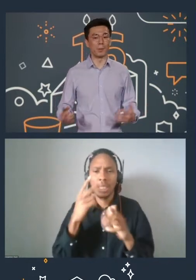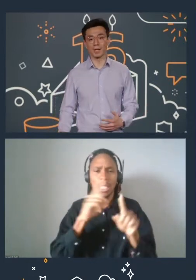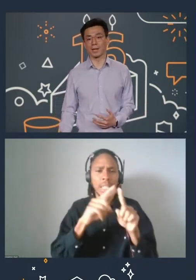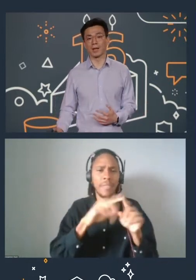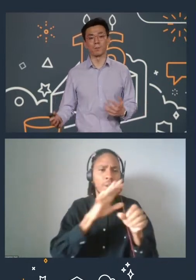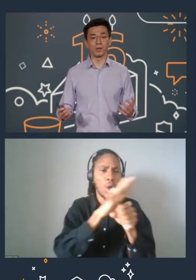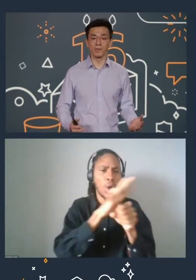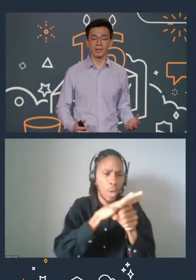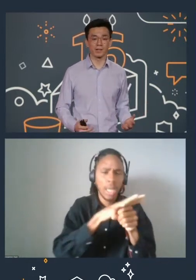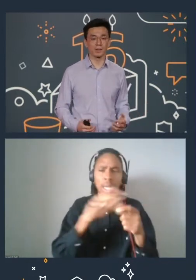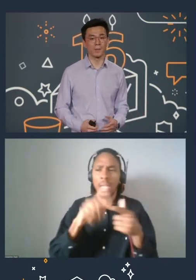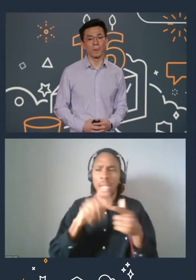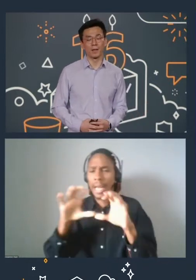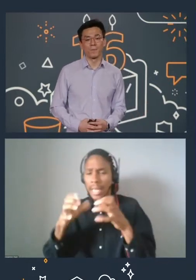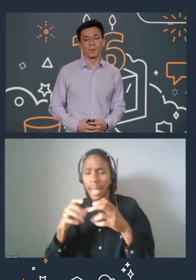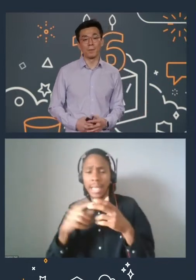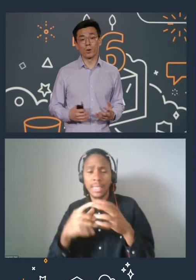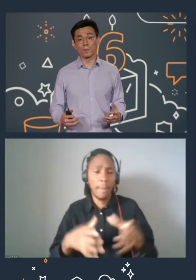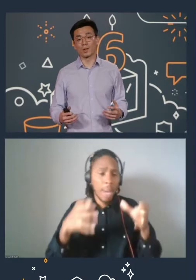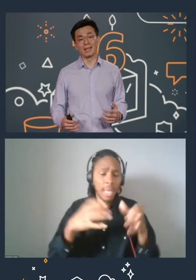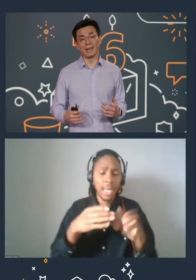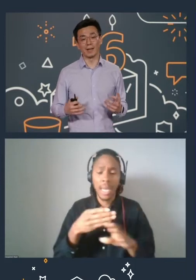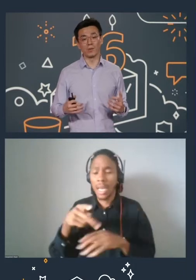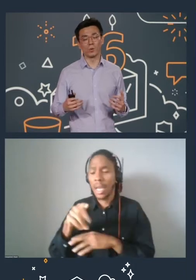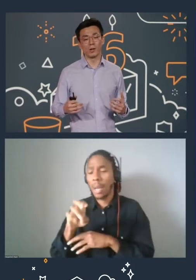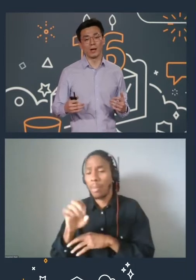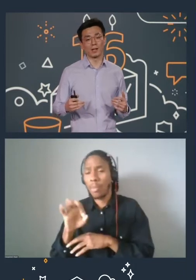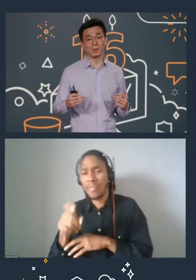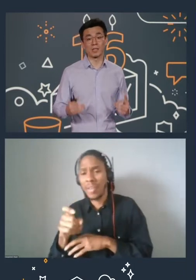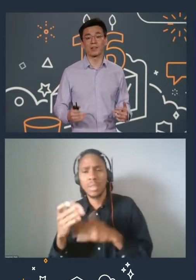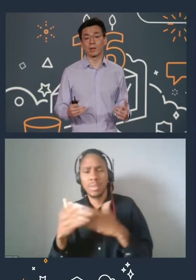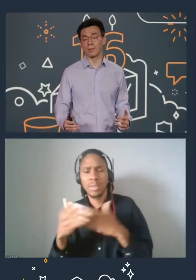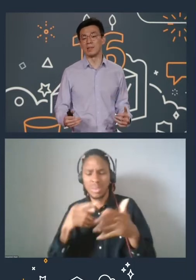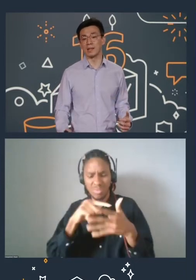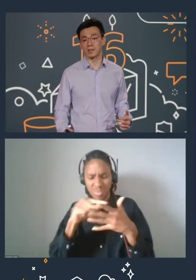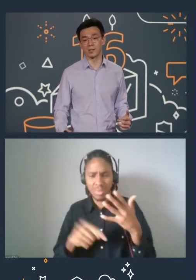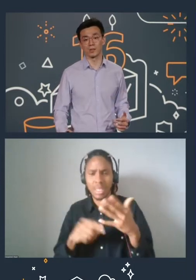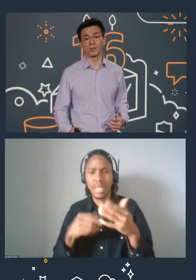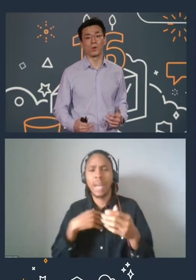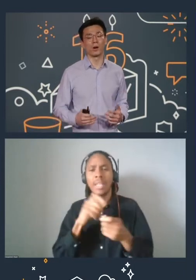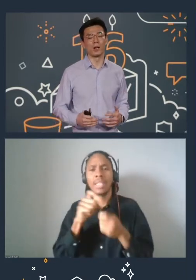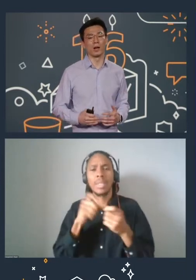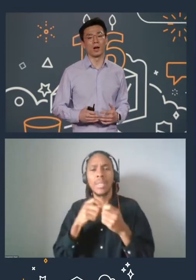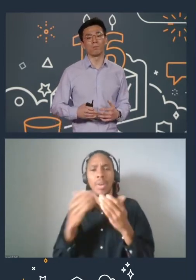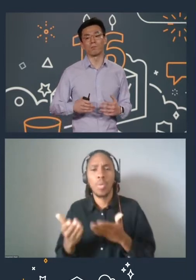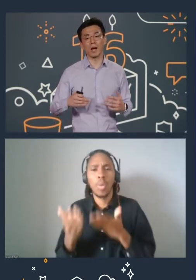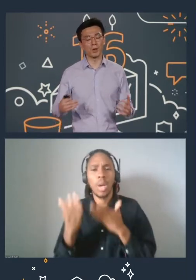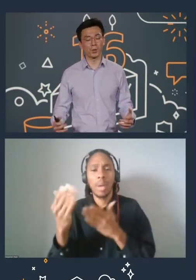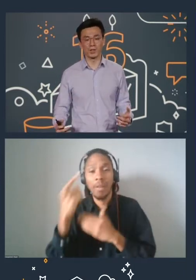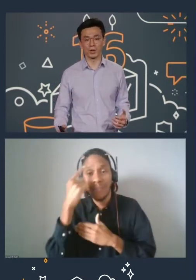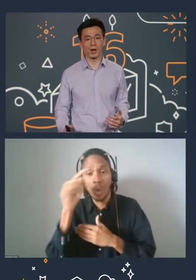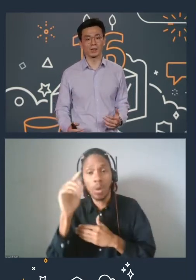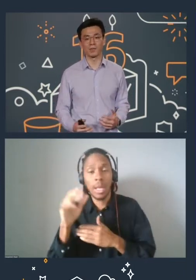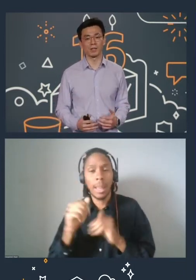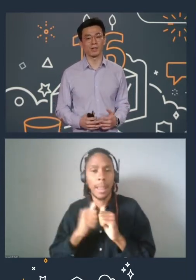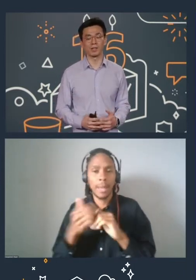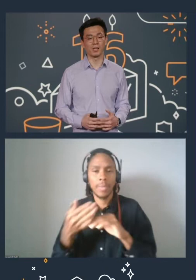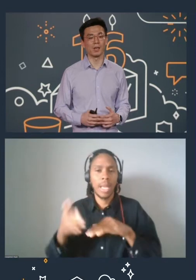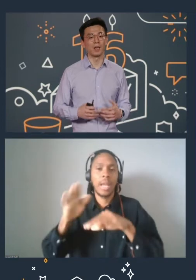bucket and prefixes. And more importantly, it gave you specific recommendations for how to increase your cost efficiency,